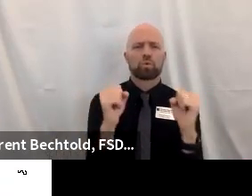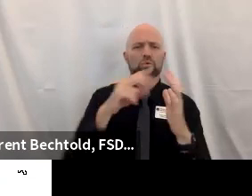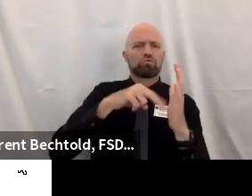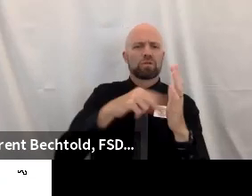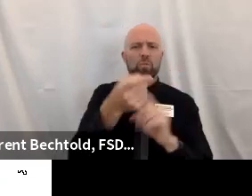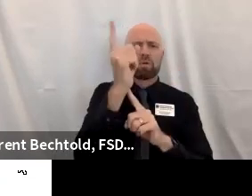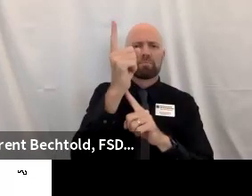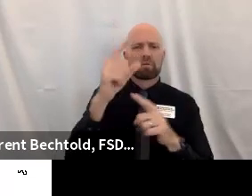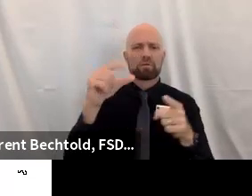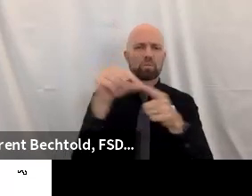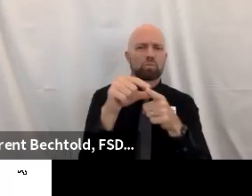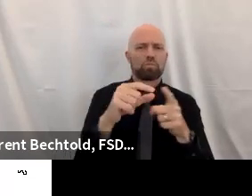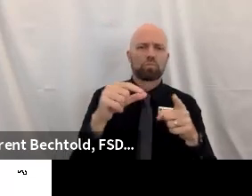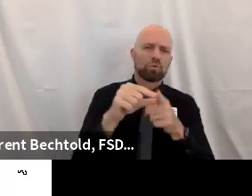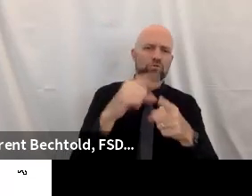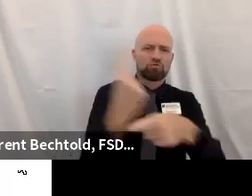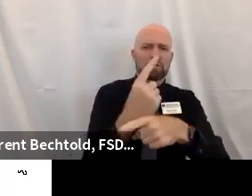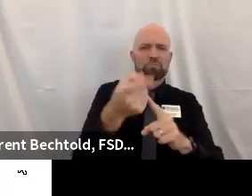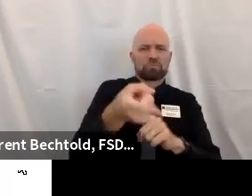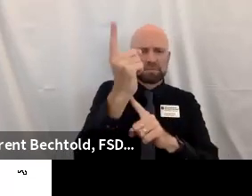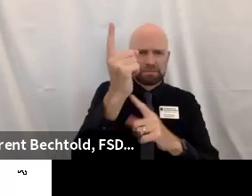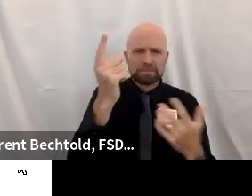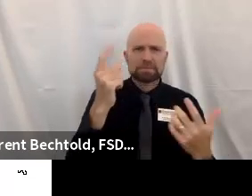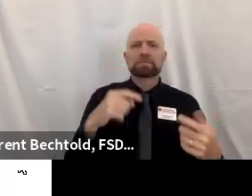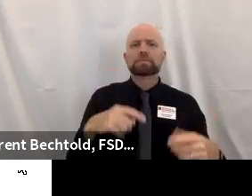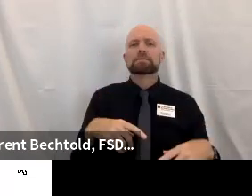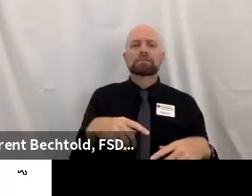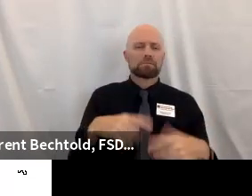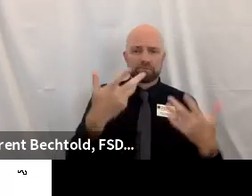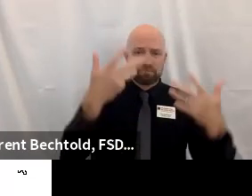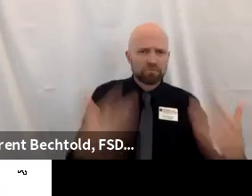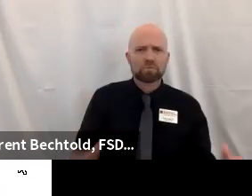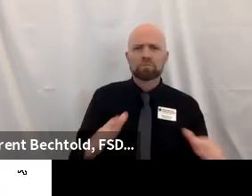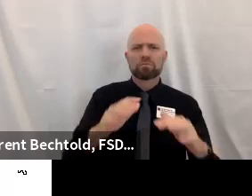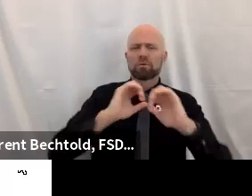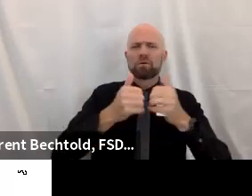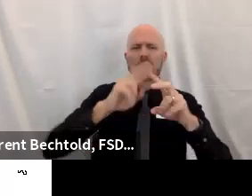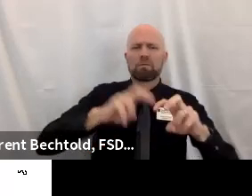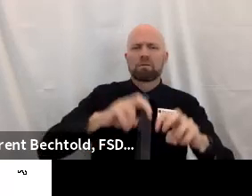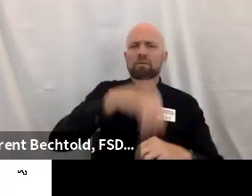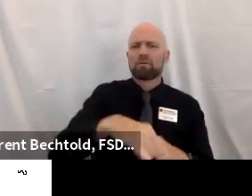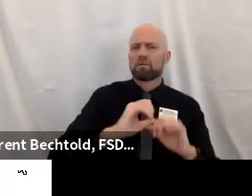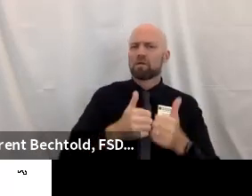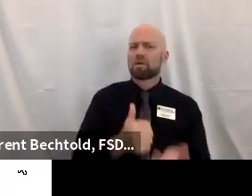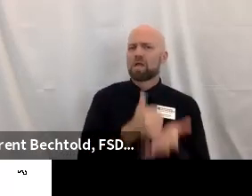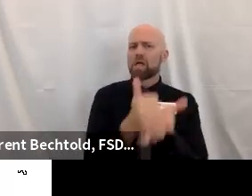what do you do with cold reads? How many words correct per minute? And when you're done with that,